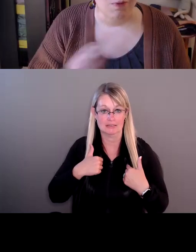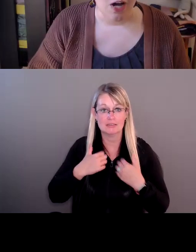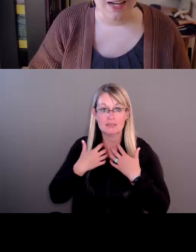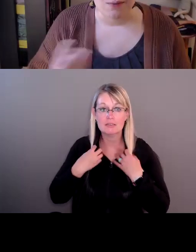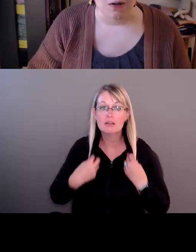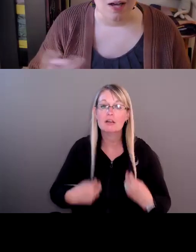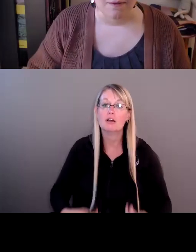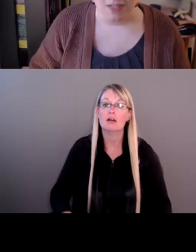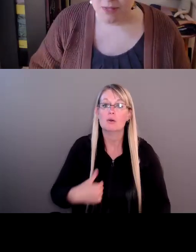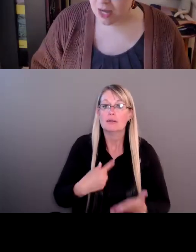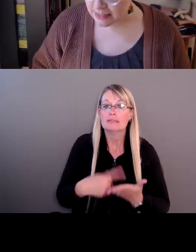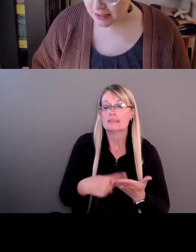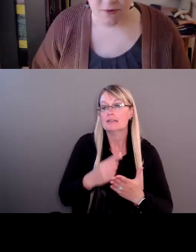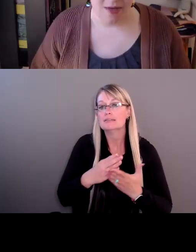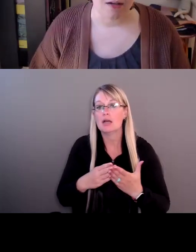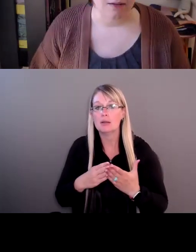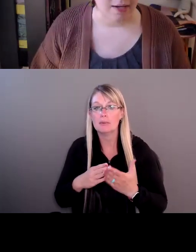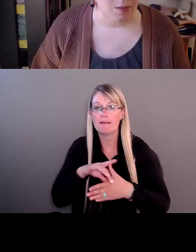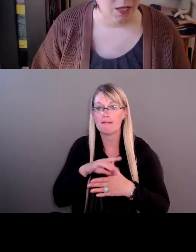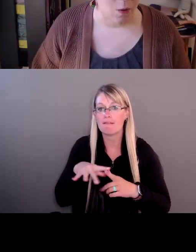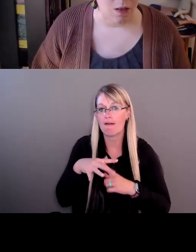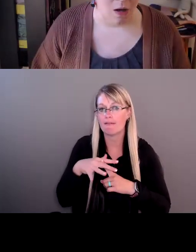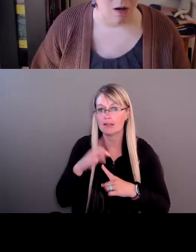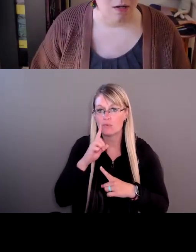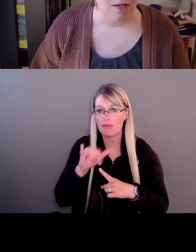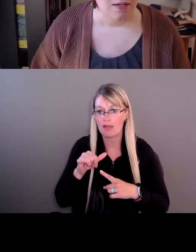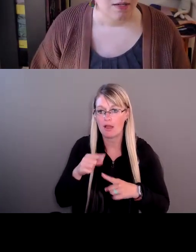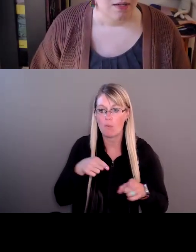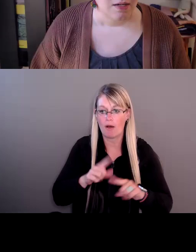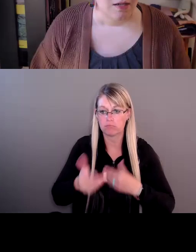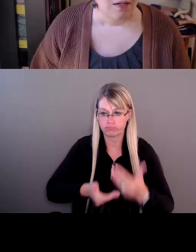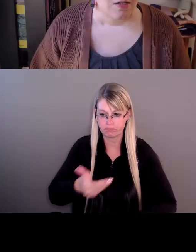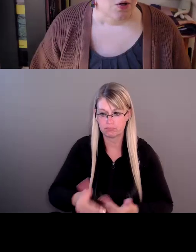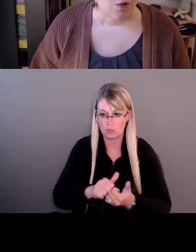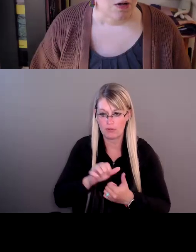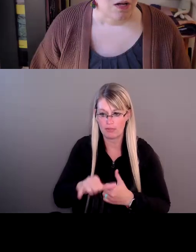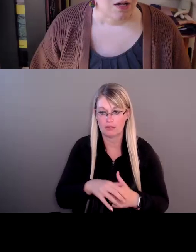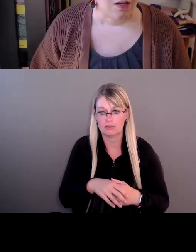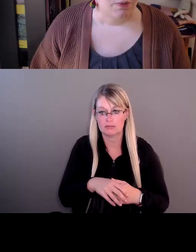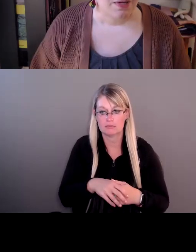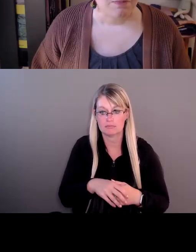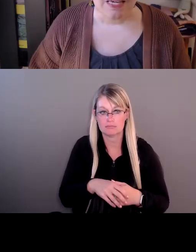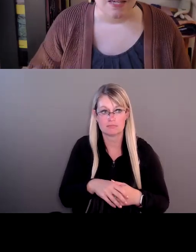will be talking about kind of some of the context for that as we go along. So a little bit about me,